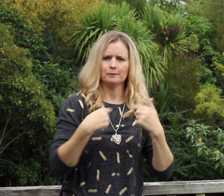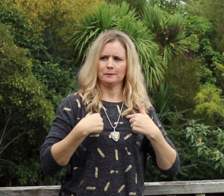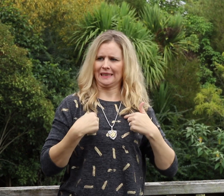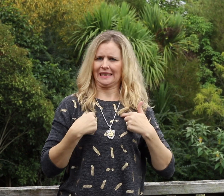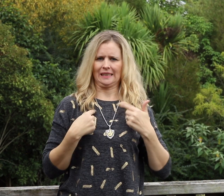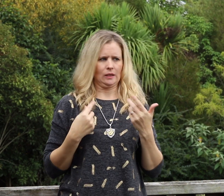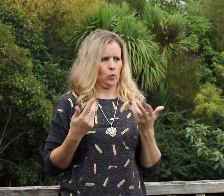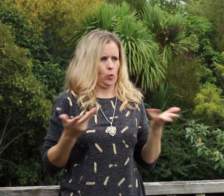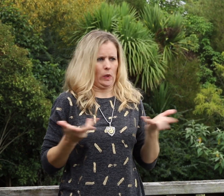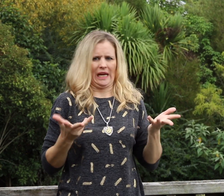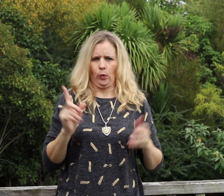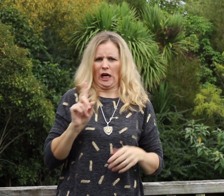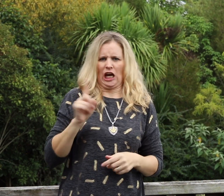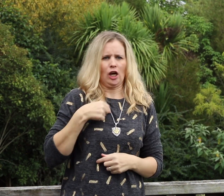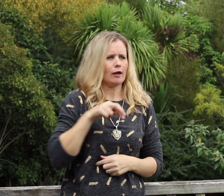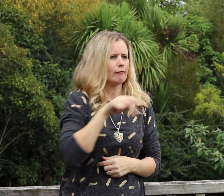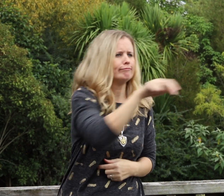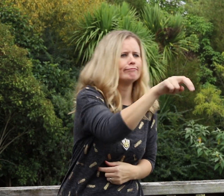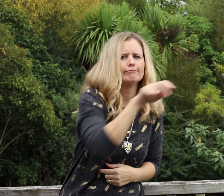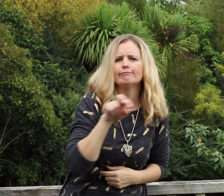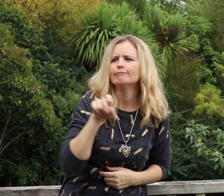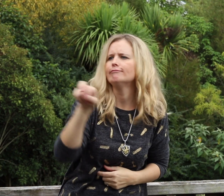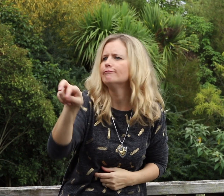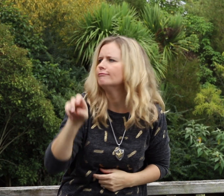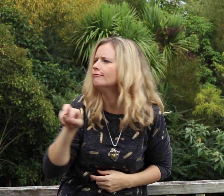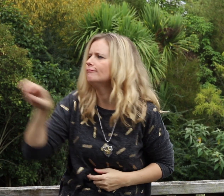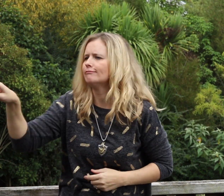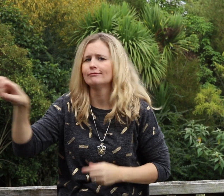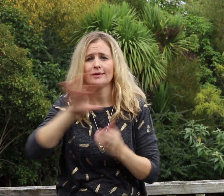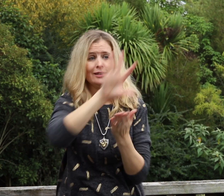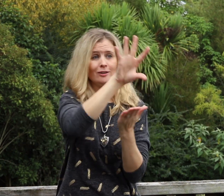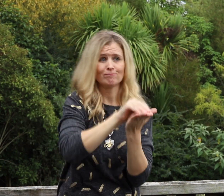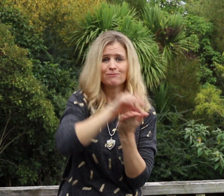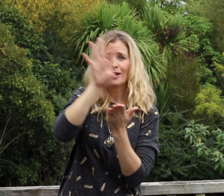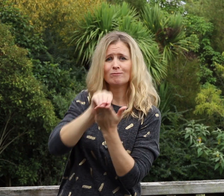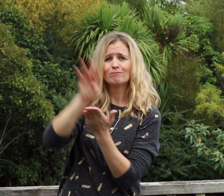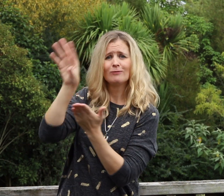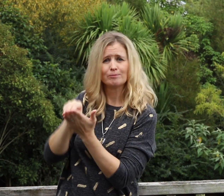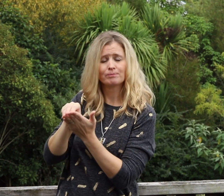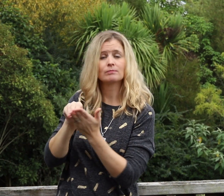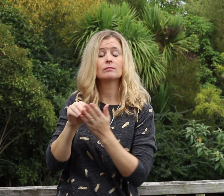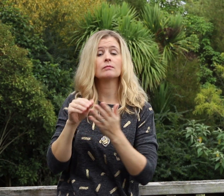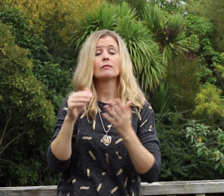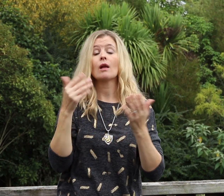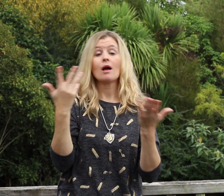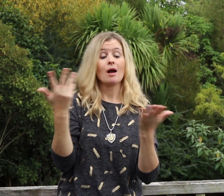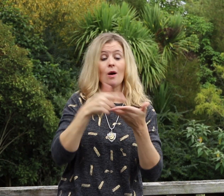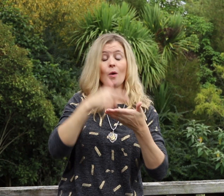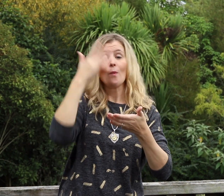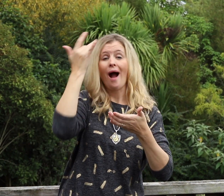to help the government monitor my and everyone else's